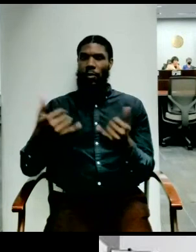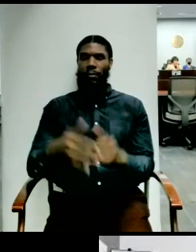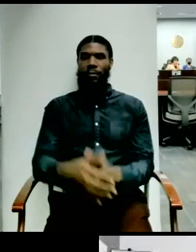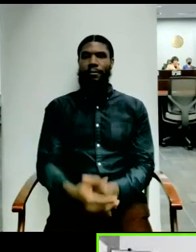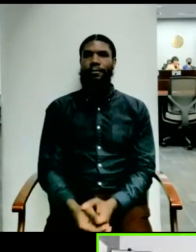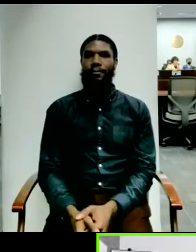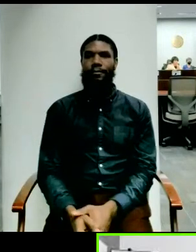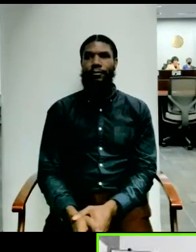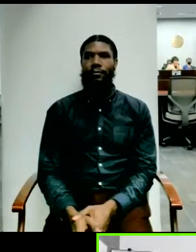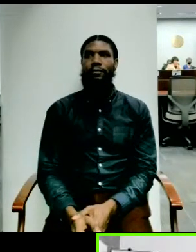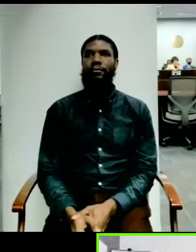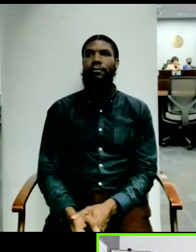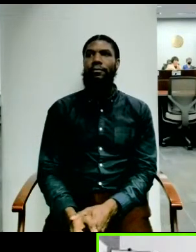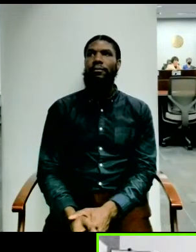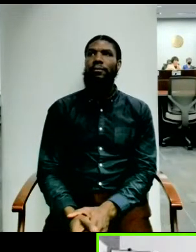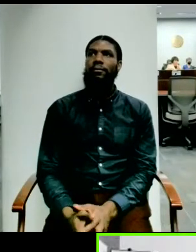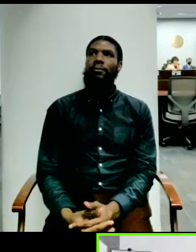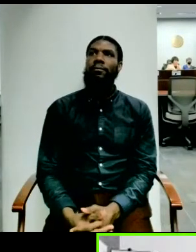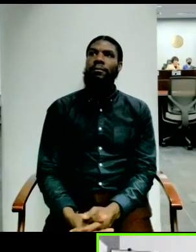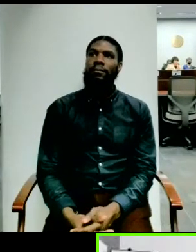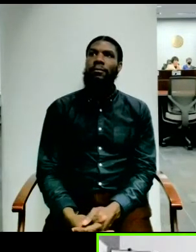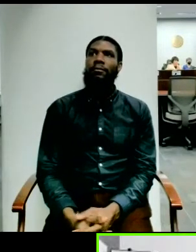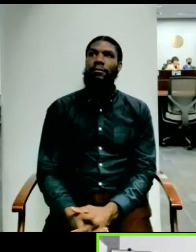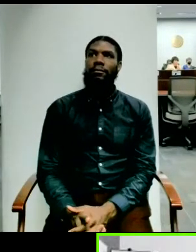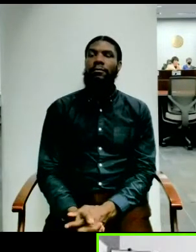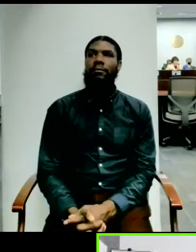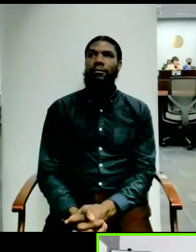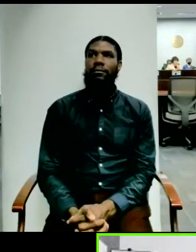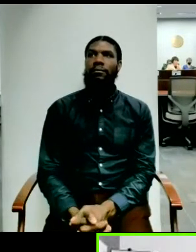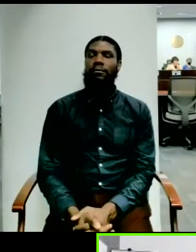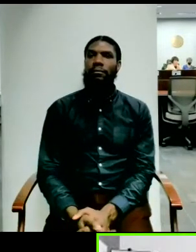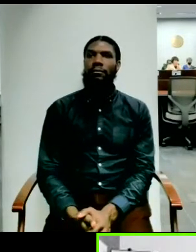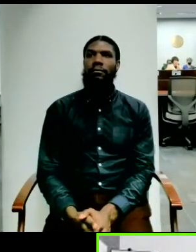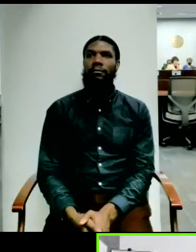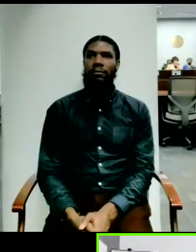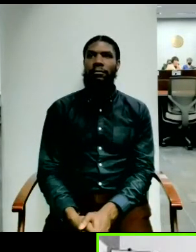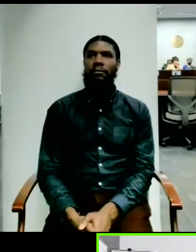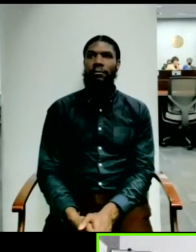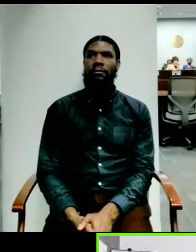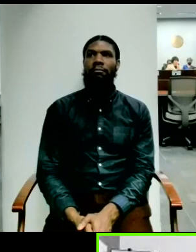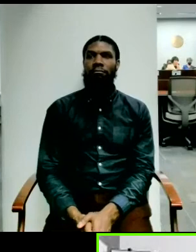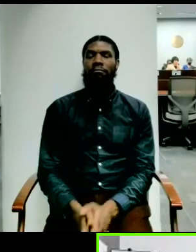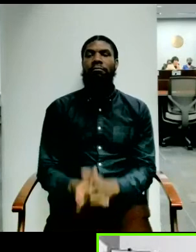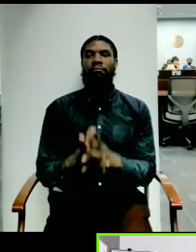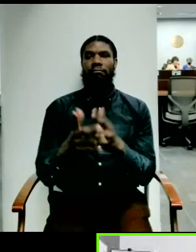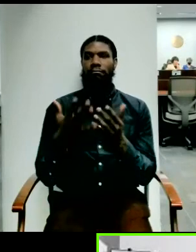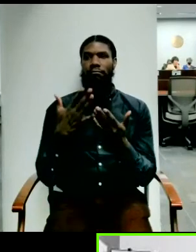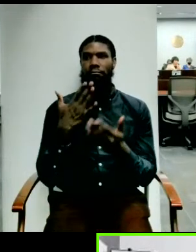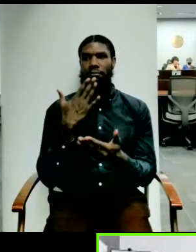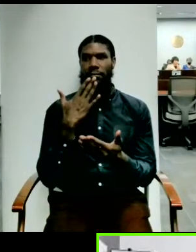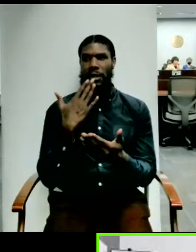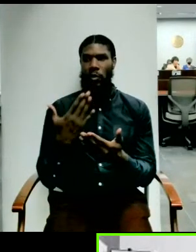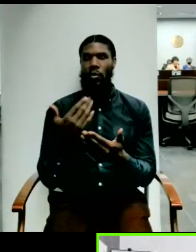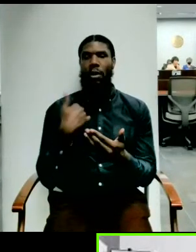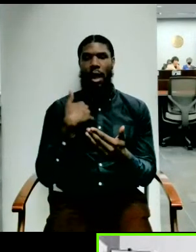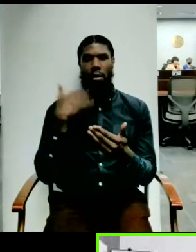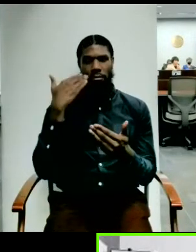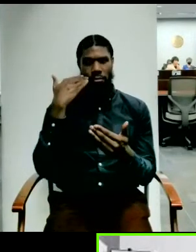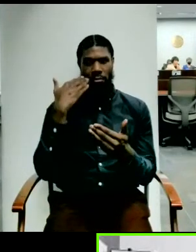Thank you, um, so I am aware of the sort of older workers being let go during the beginning of the